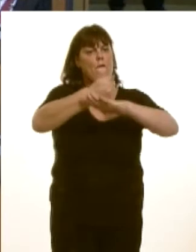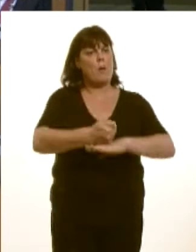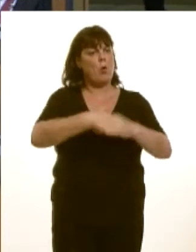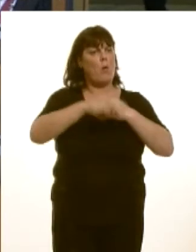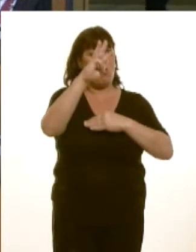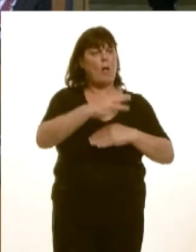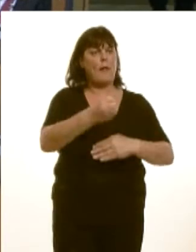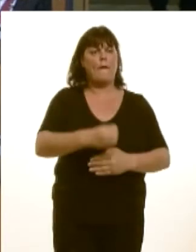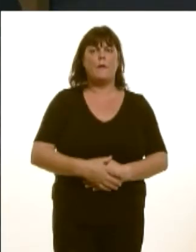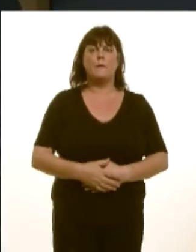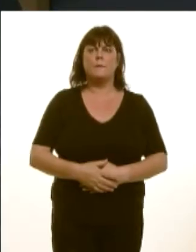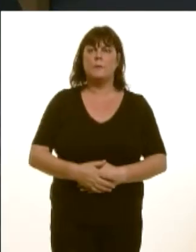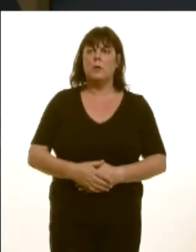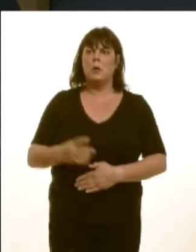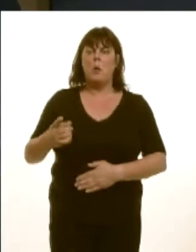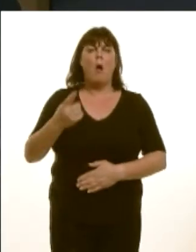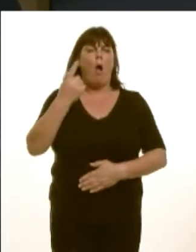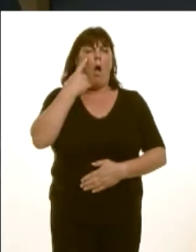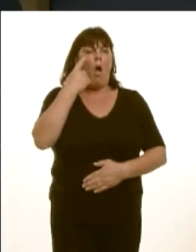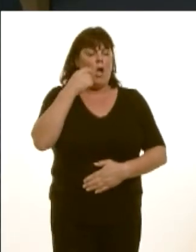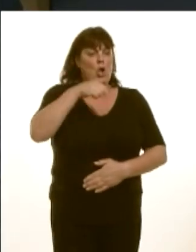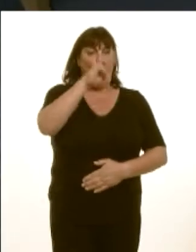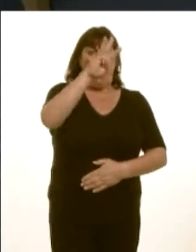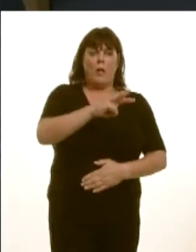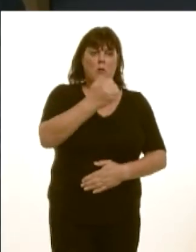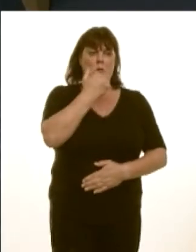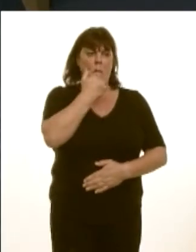yet another example of the Welsh Government leading the way in the UK, with programmes